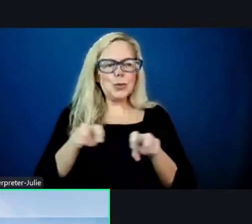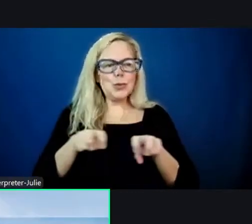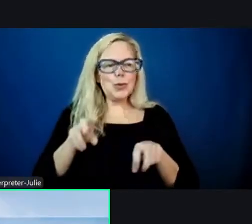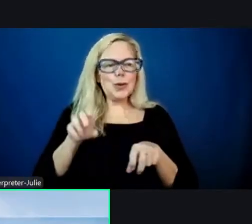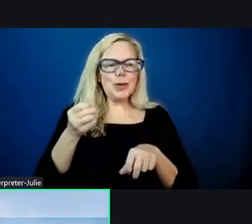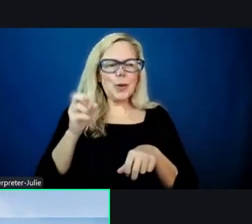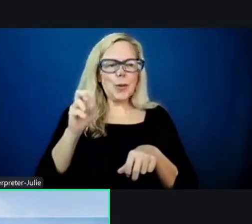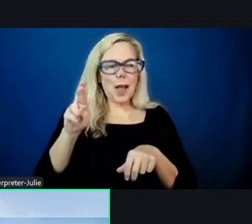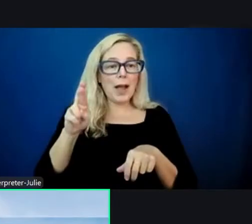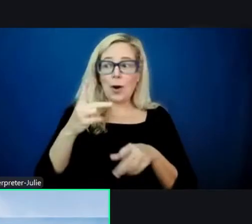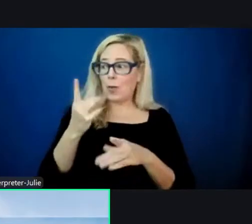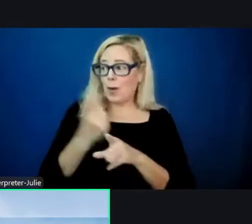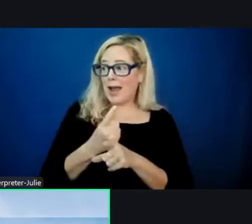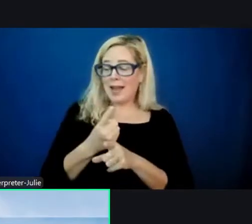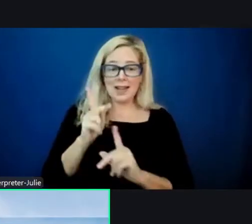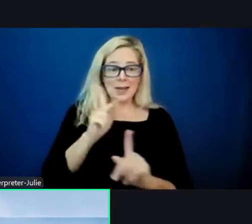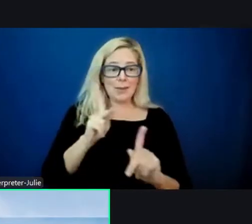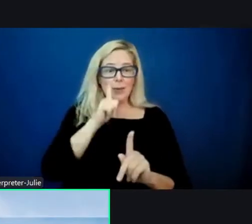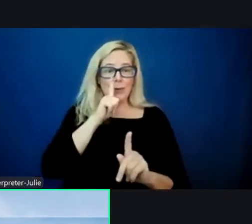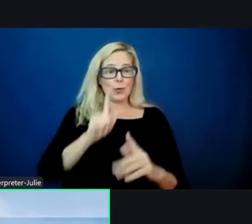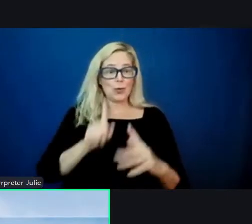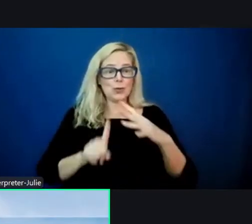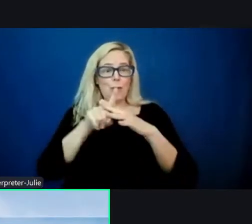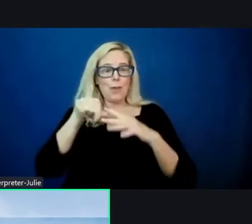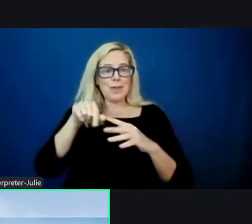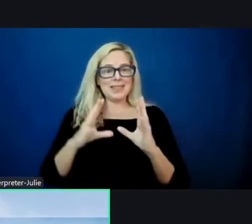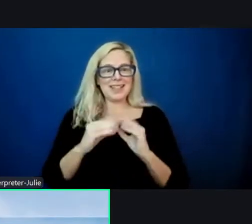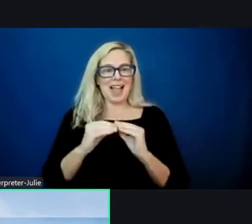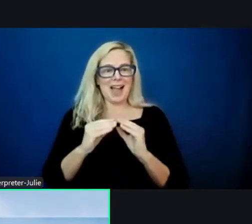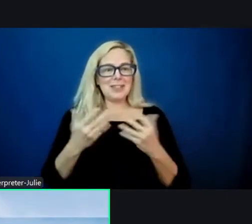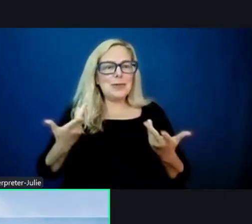are engaged in this session, we already know that these things are important.